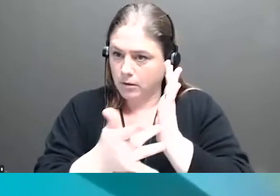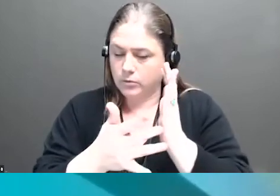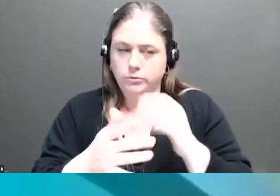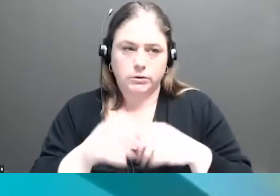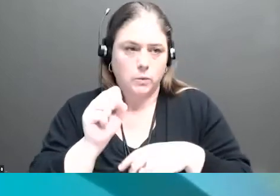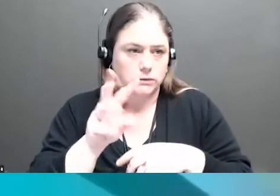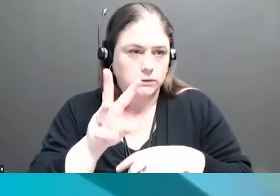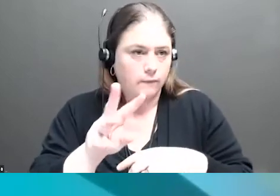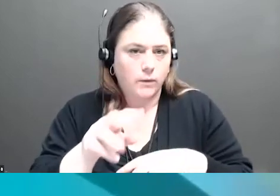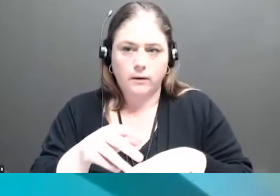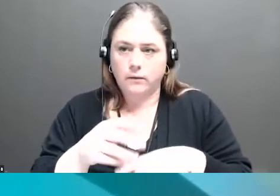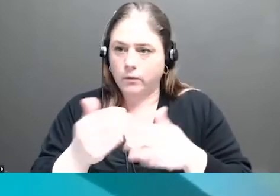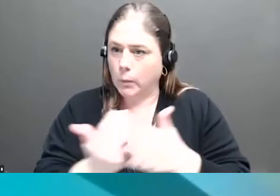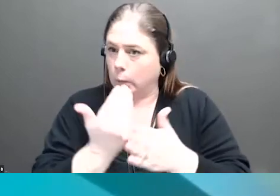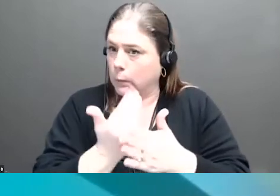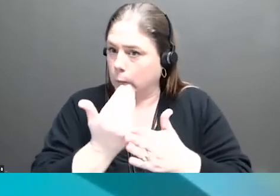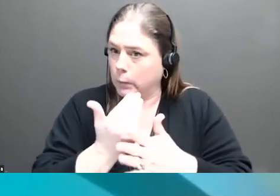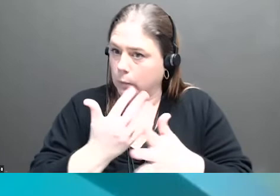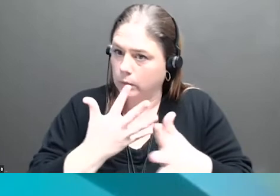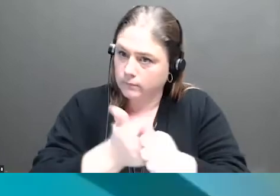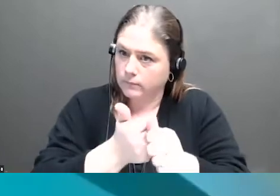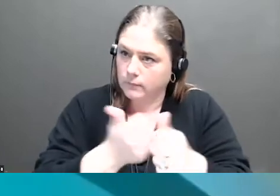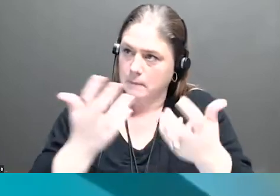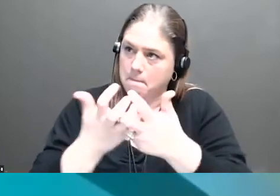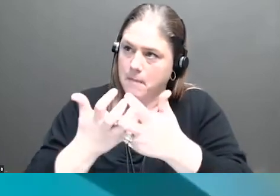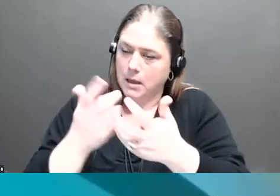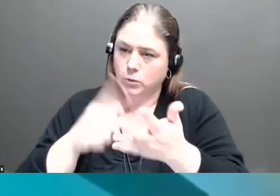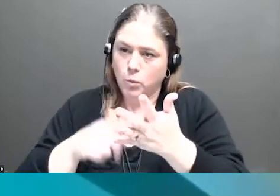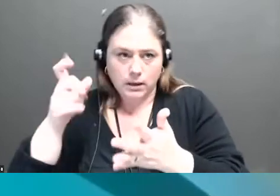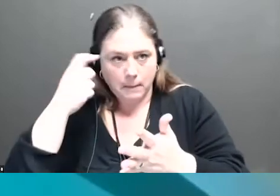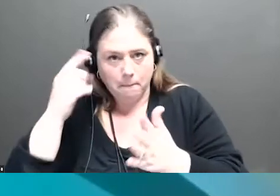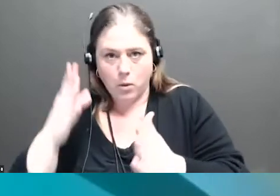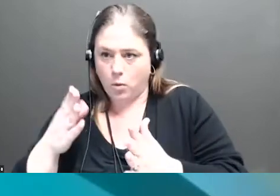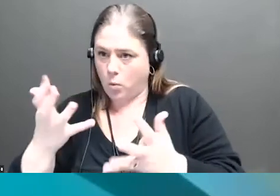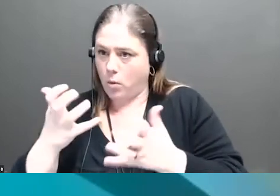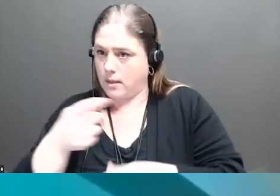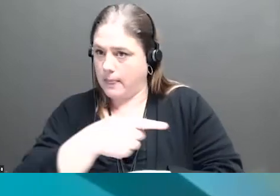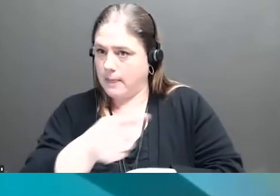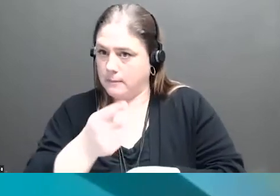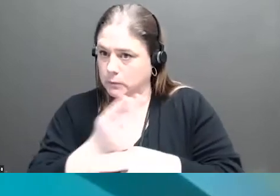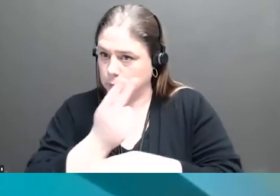that's compatible with what the employers are using. These are the findings of our project,